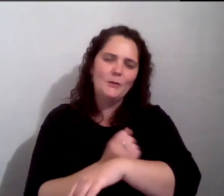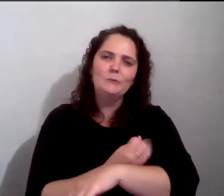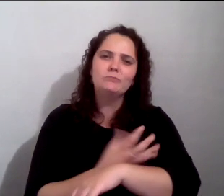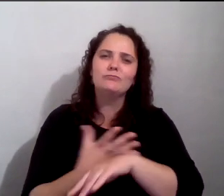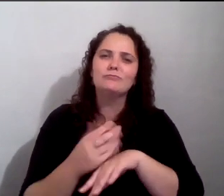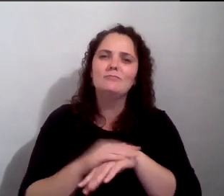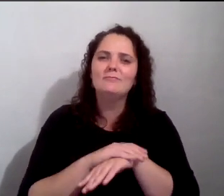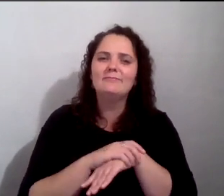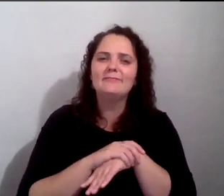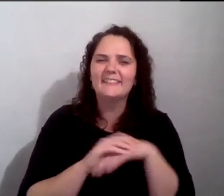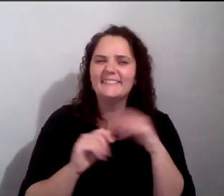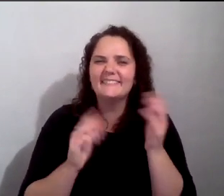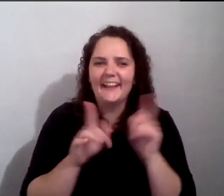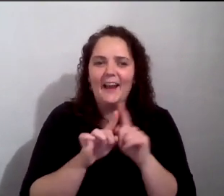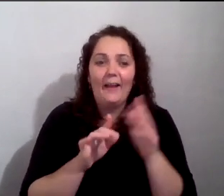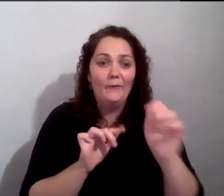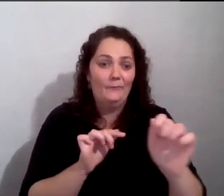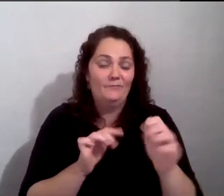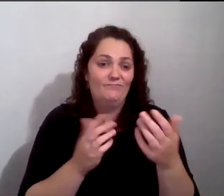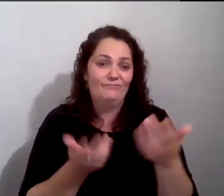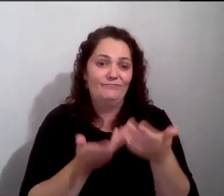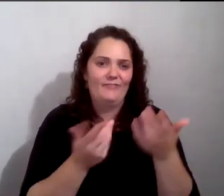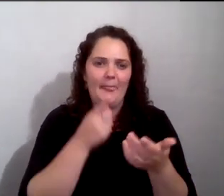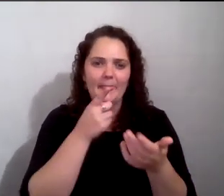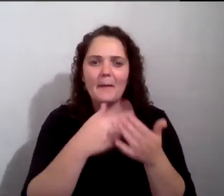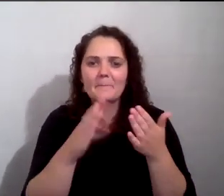under the skin, you know, I think that your paintings are